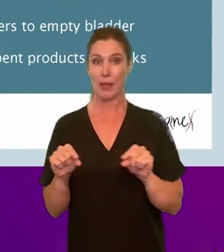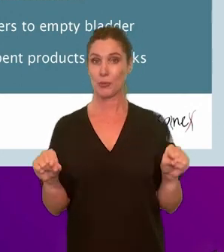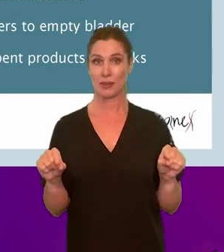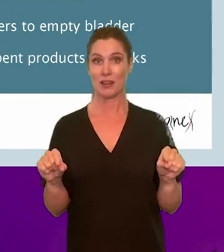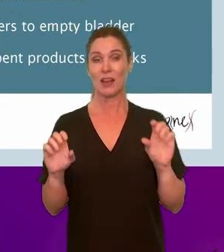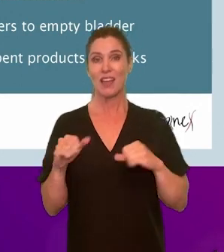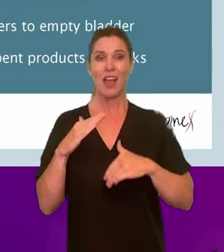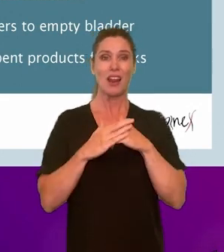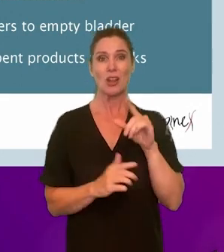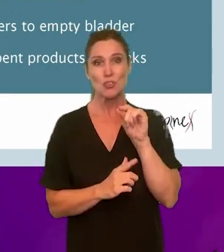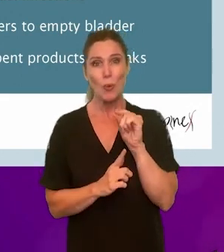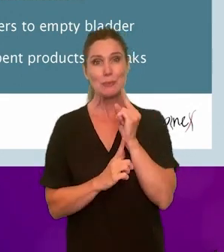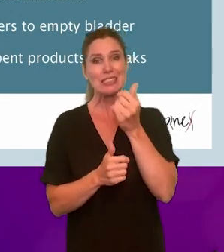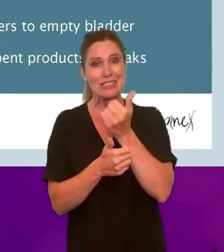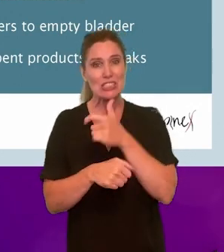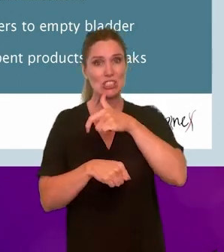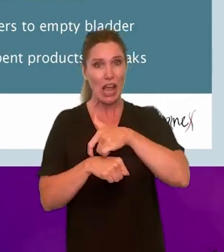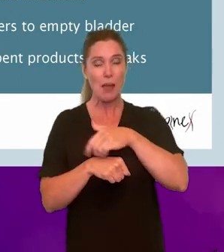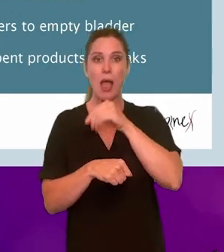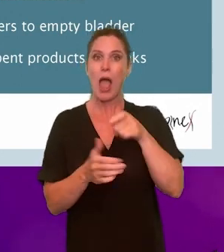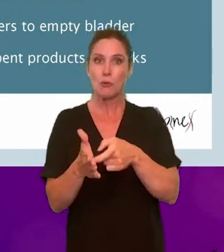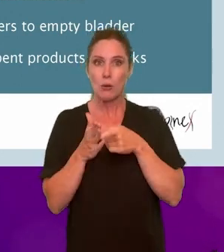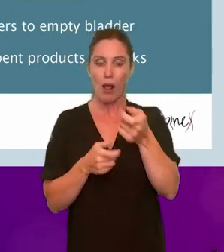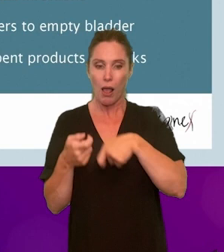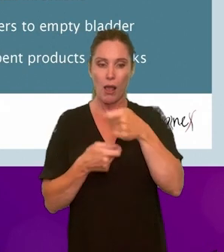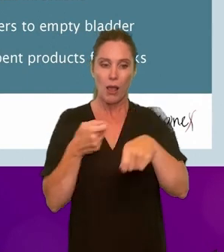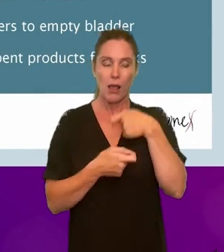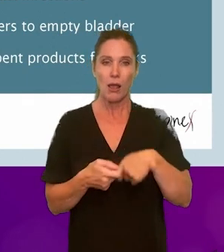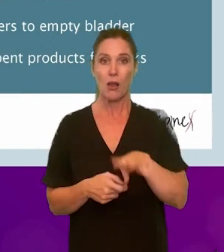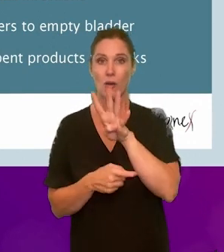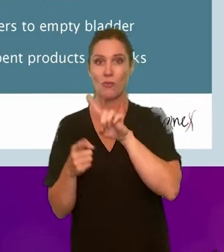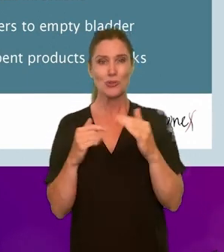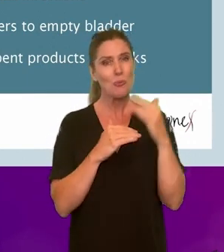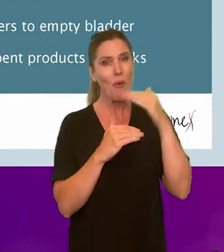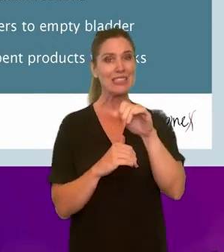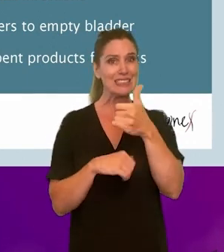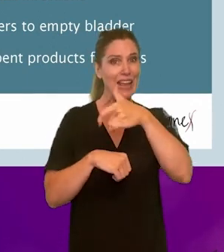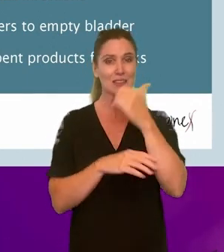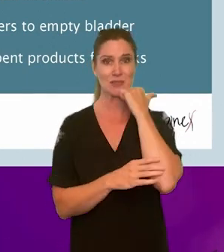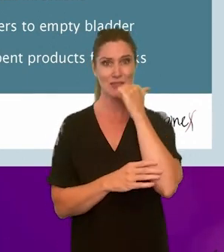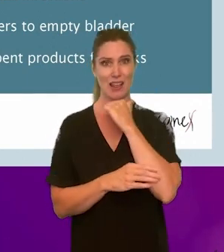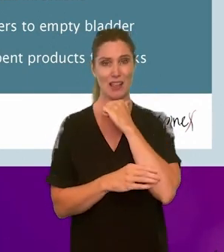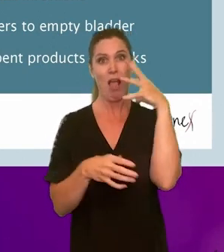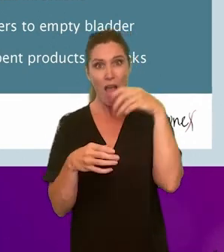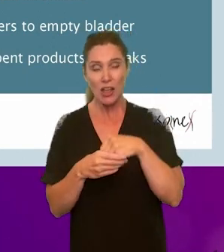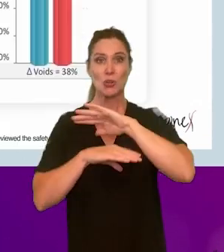and must be done anywhere from four to more than ten times per day, including several times through the night.